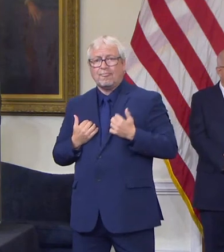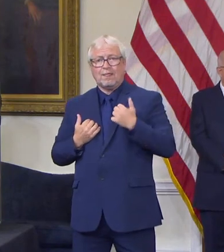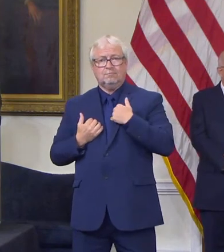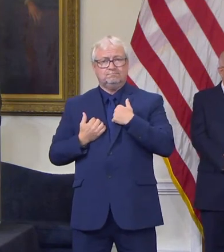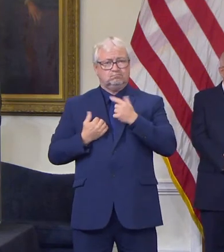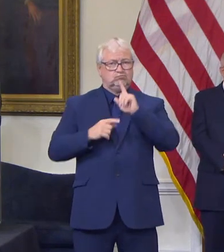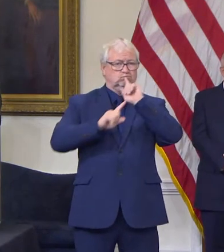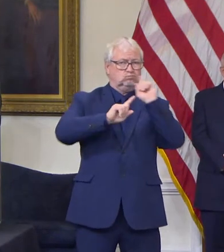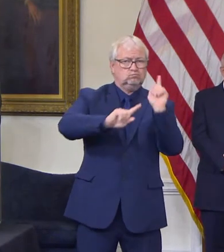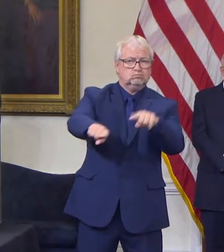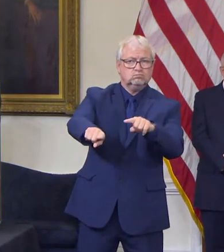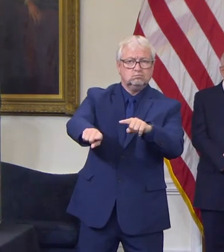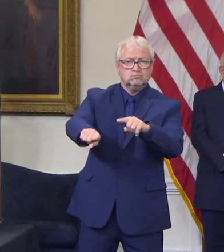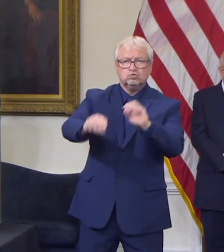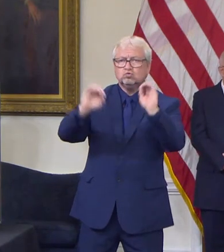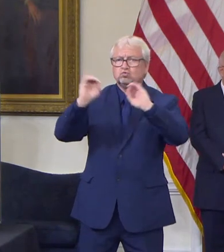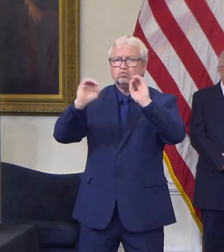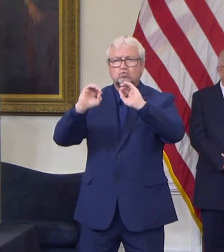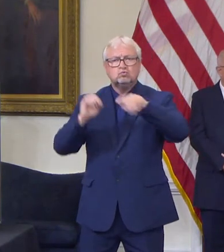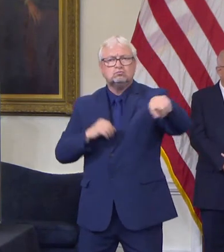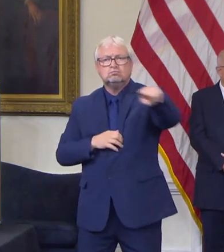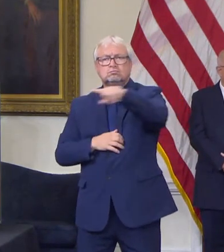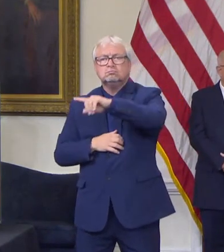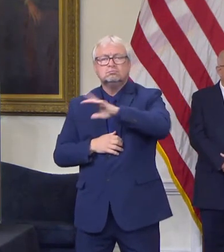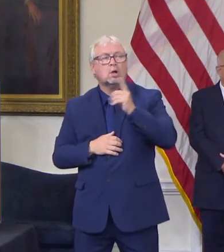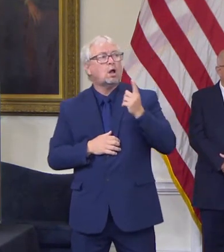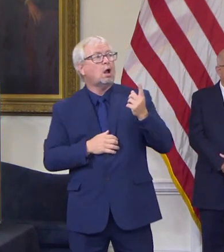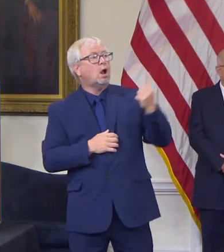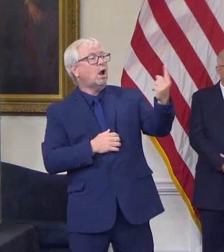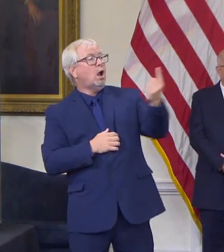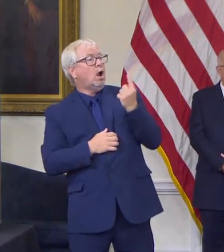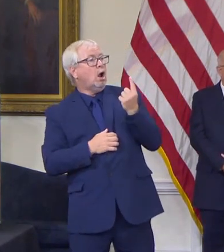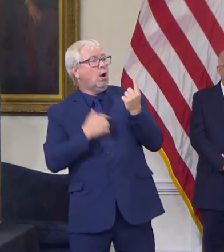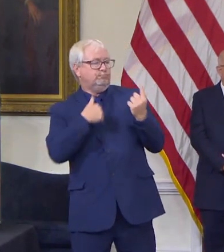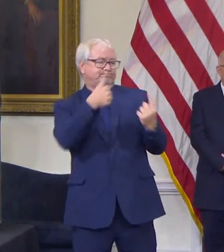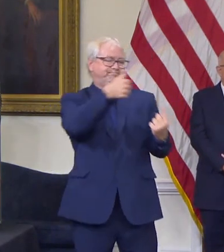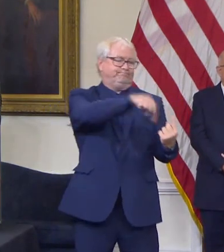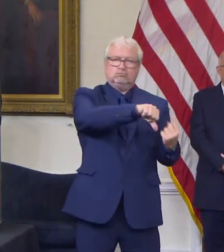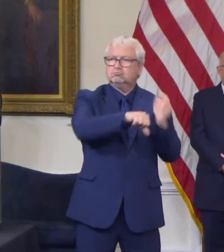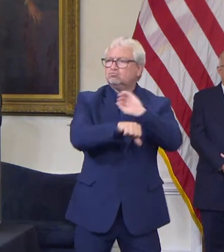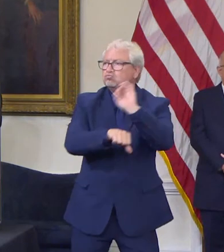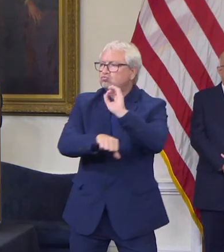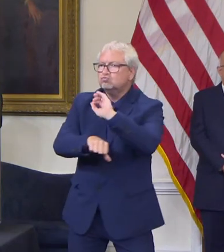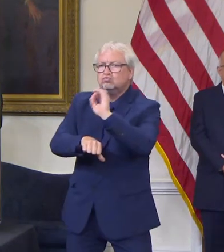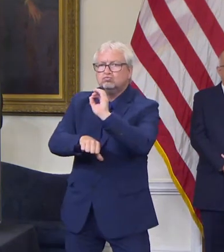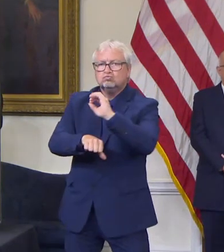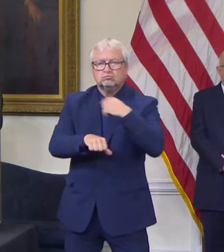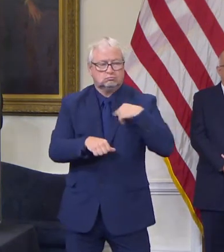booster shot simply needs to self attest that they are eligible and that no provider should turn anyone away.